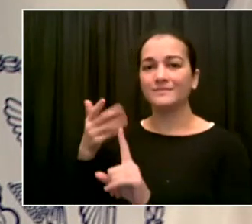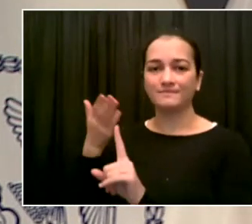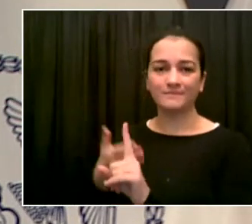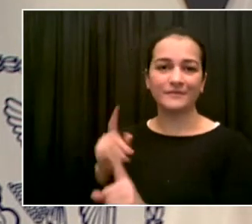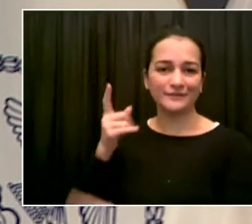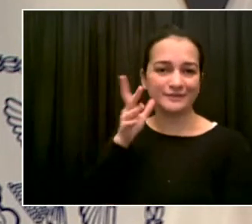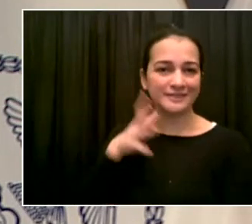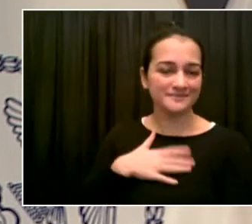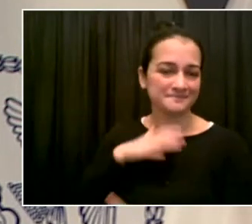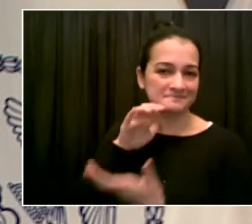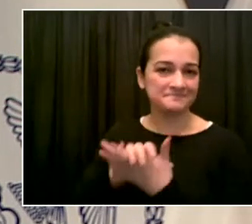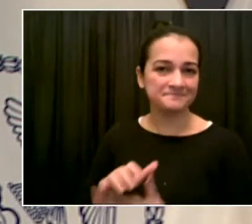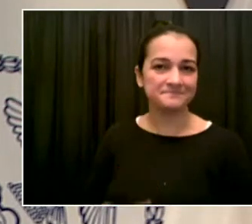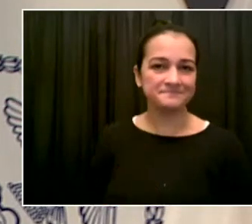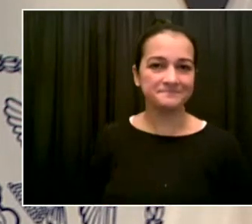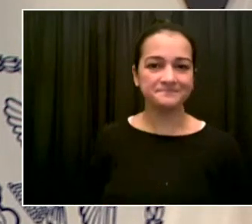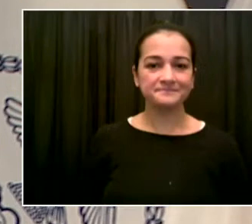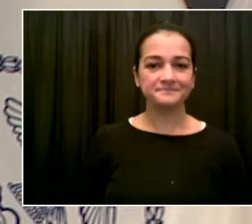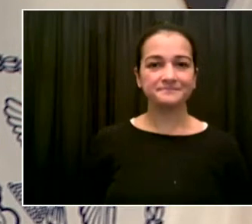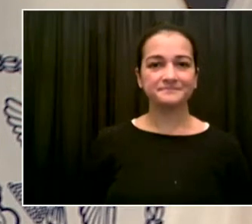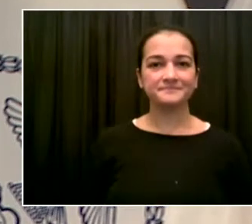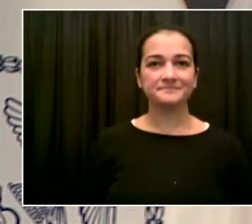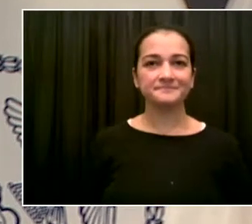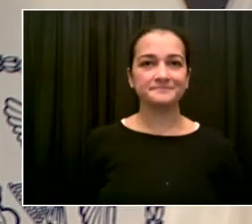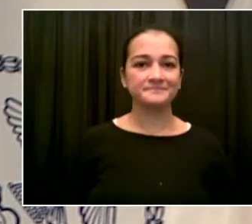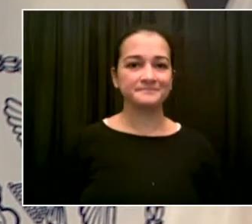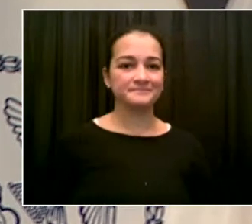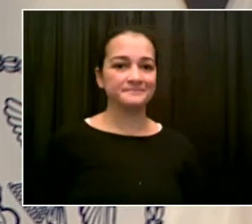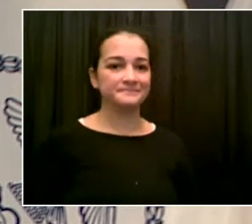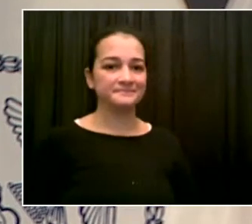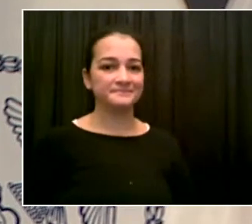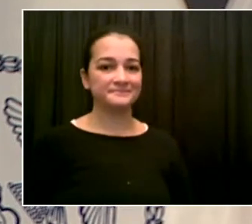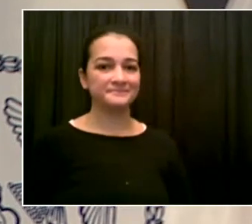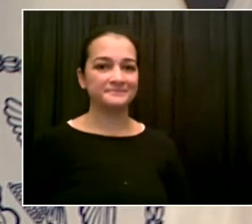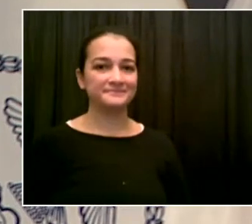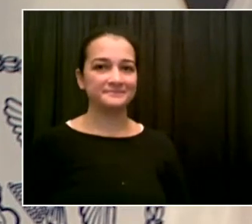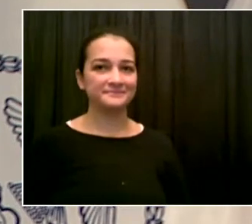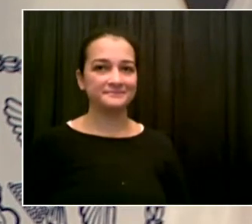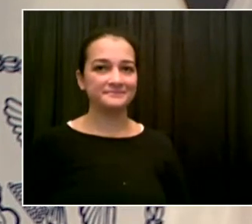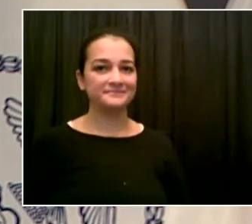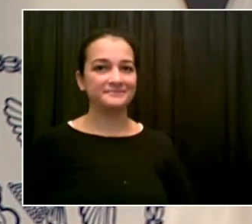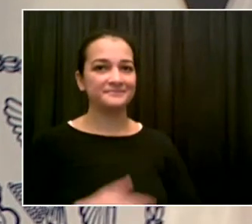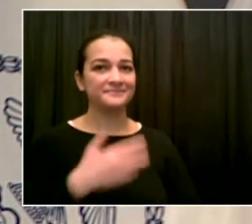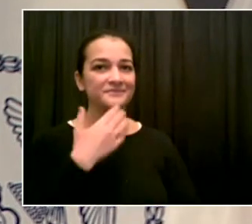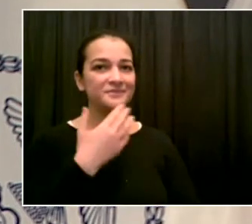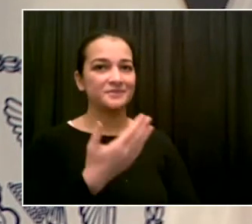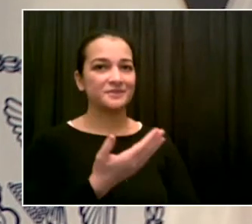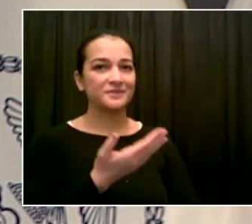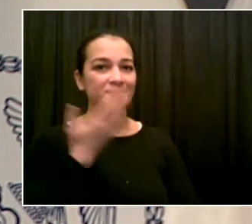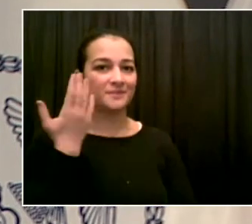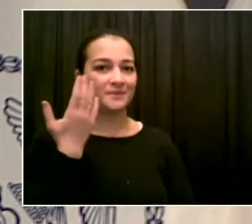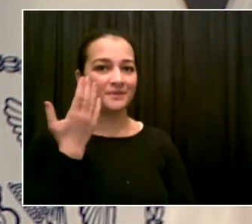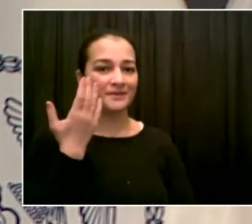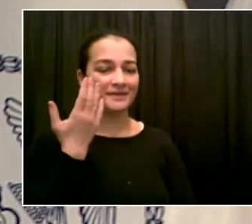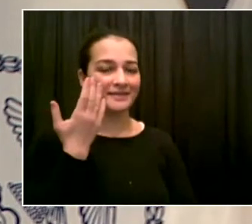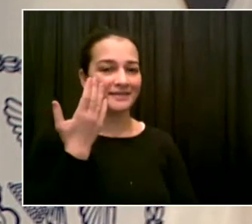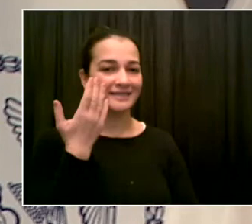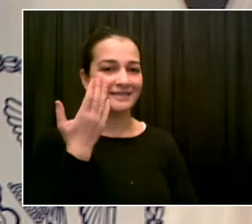FIRST LADY.